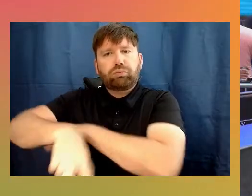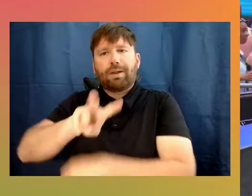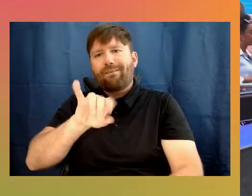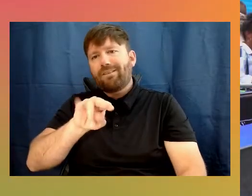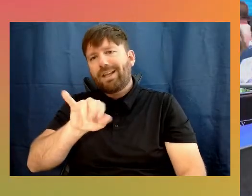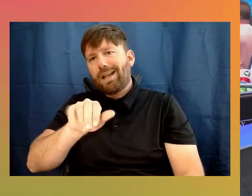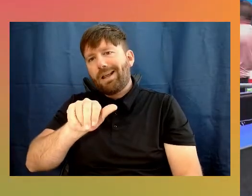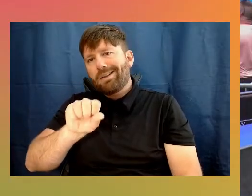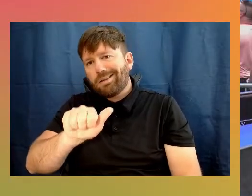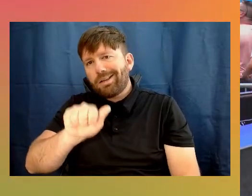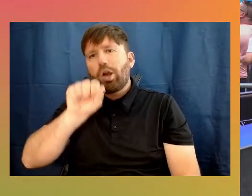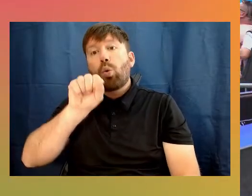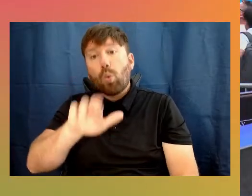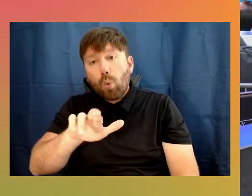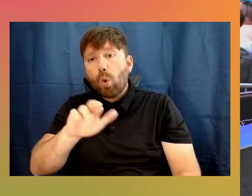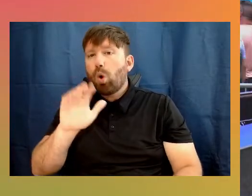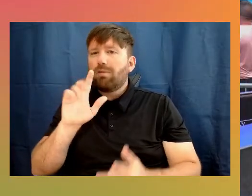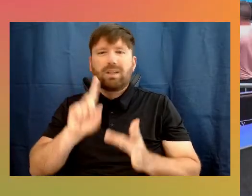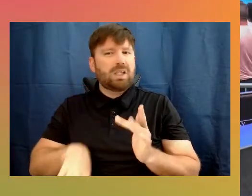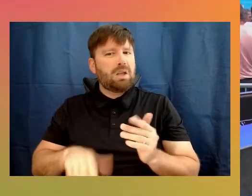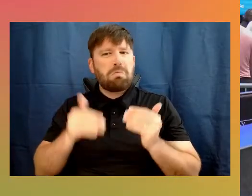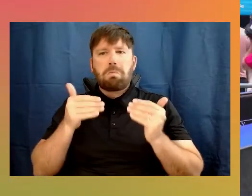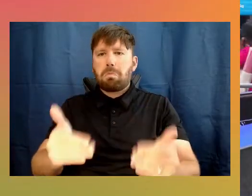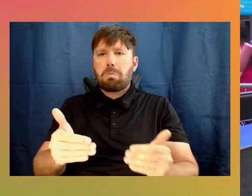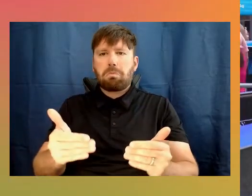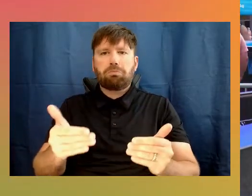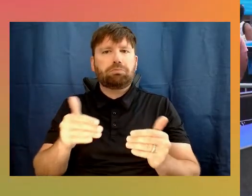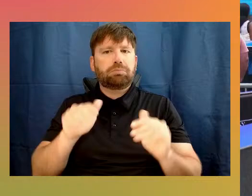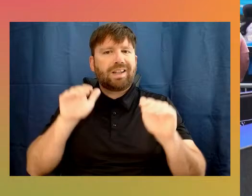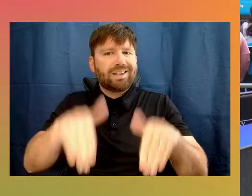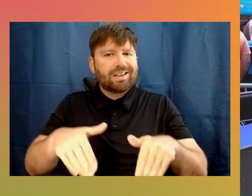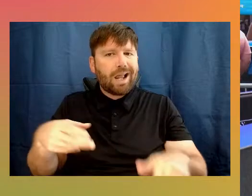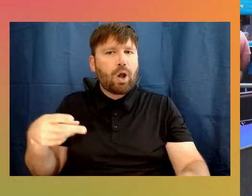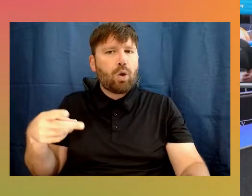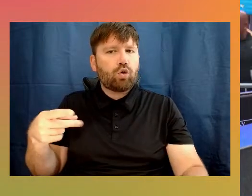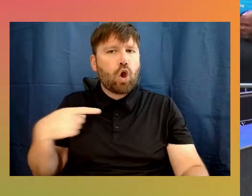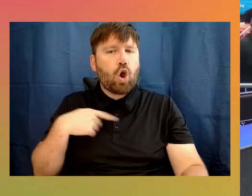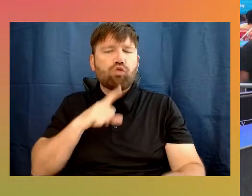EXHALE, FOLD FORWARD. EXHALE, FLAT BACK LENGTHEN.